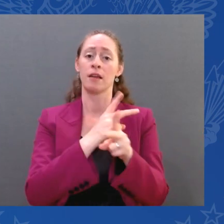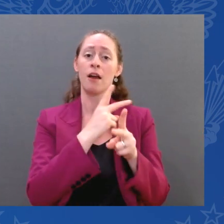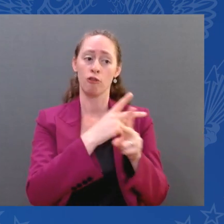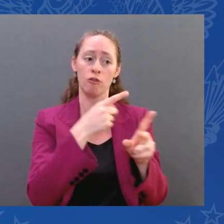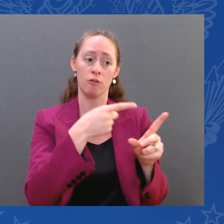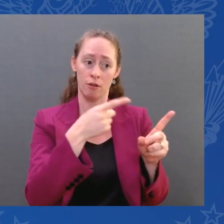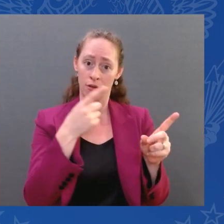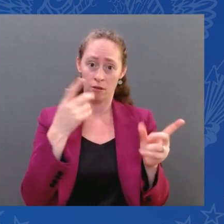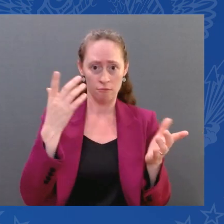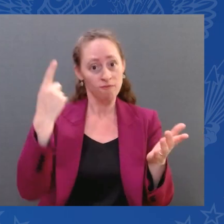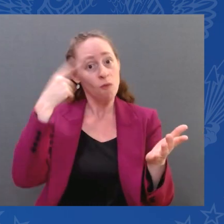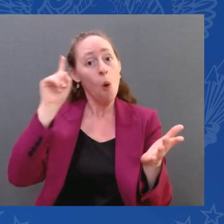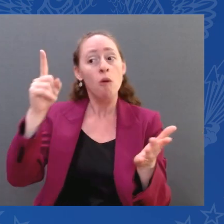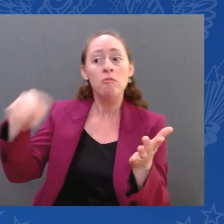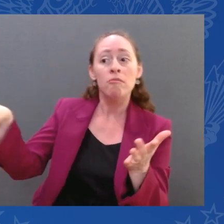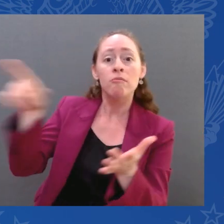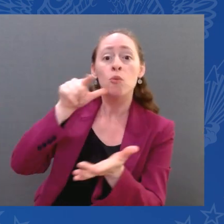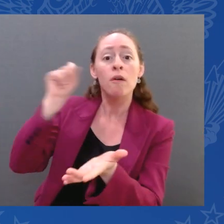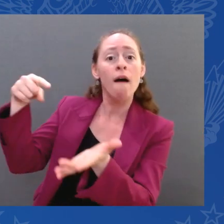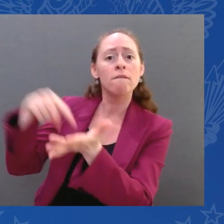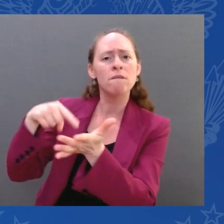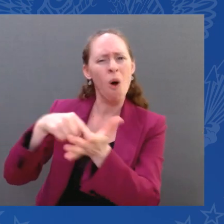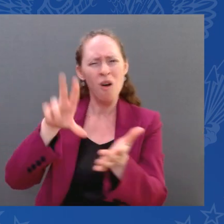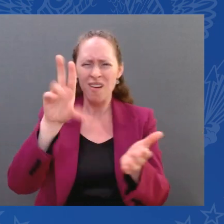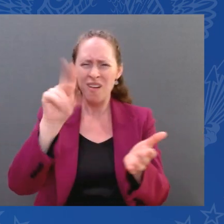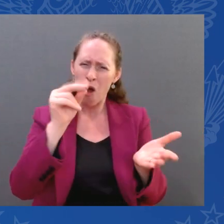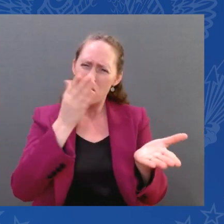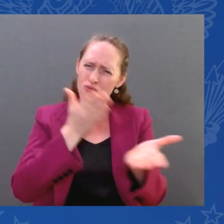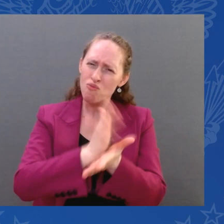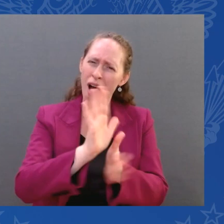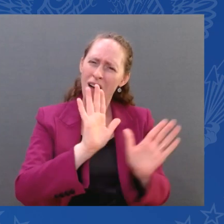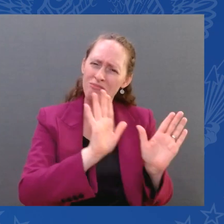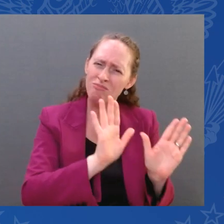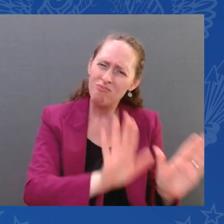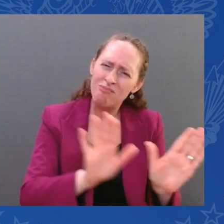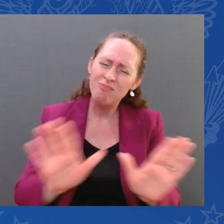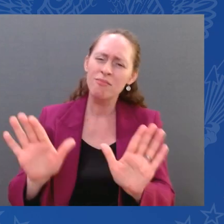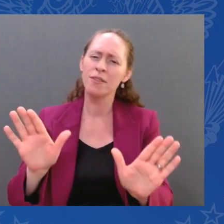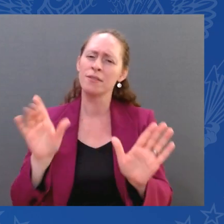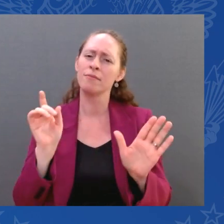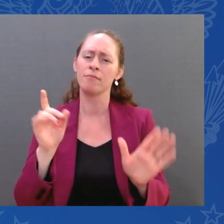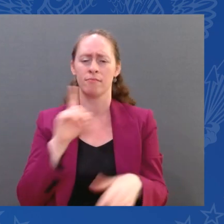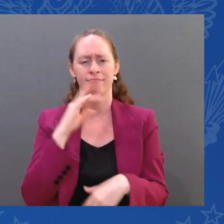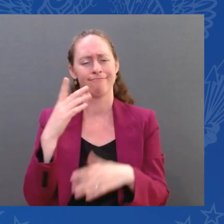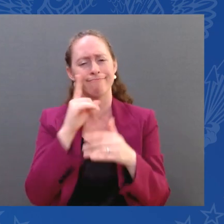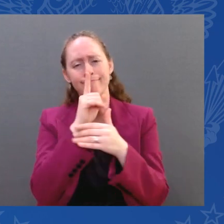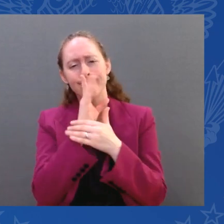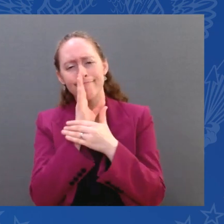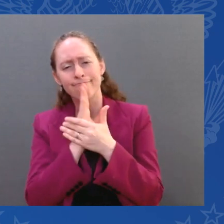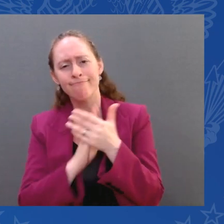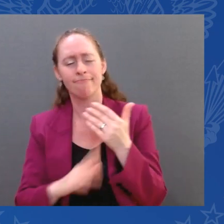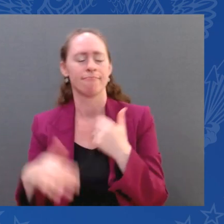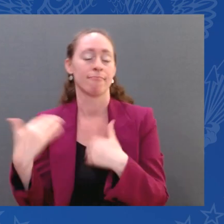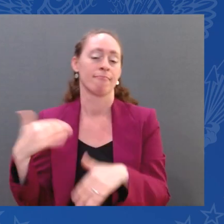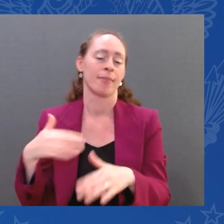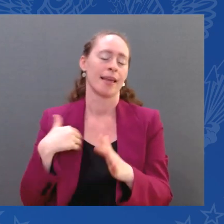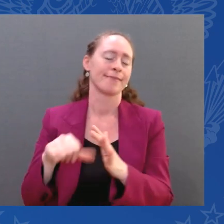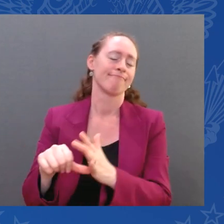Today, Sister Simone remains a beacon of light. She's the embodiment of a covenant of trust, hope and progress of our nation.